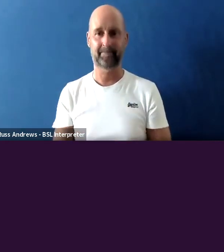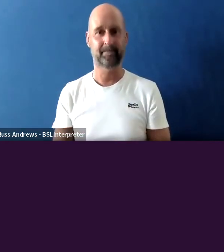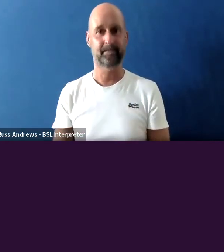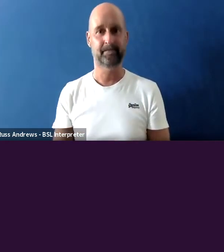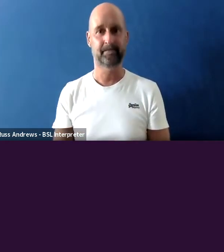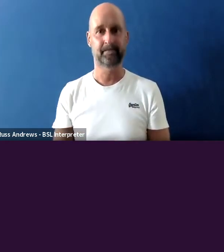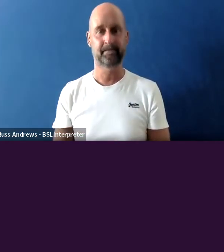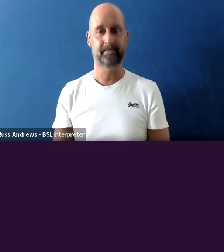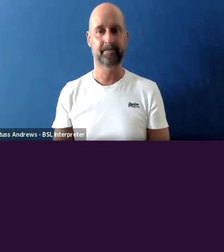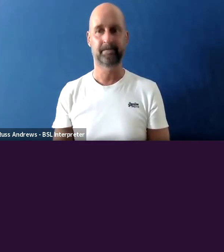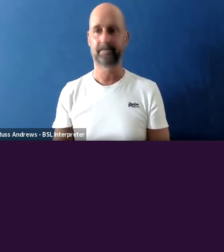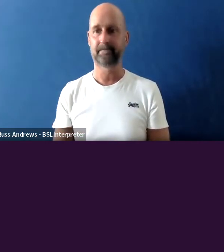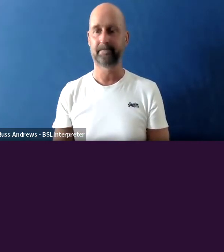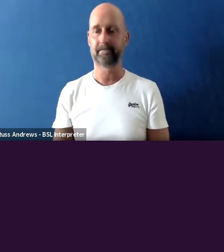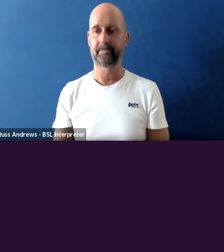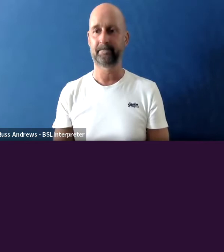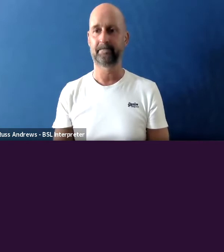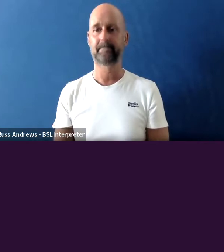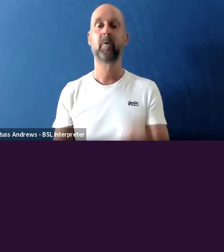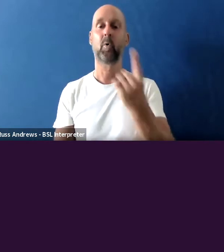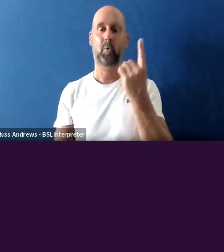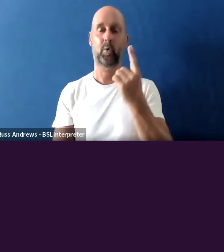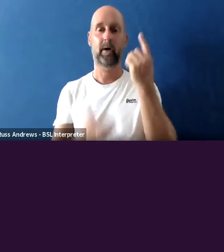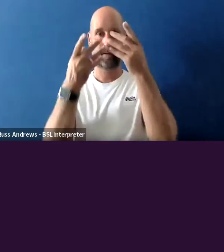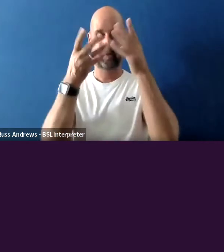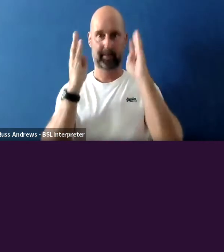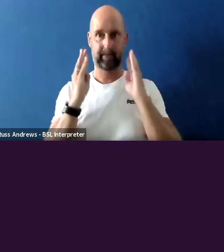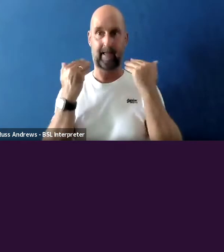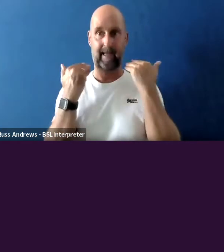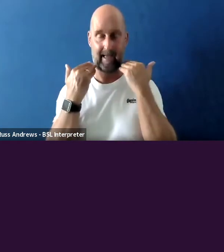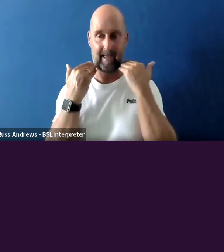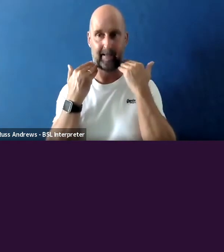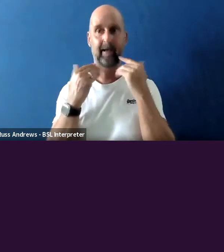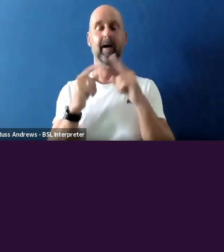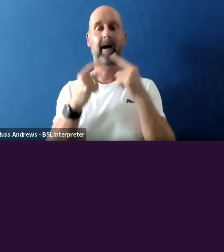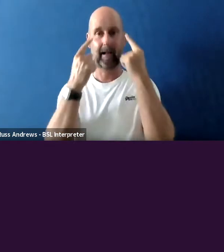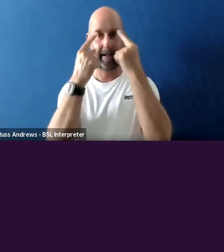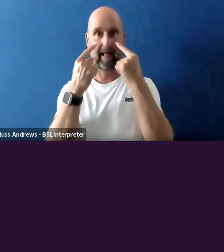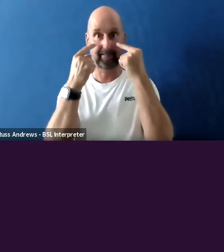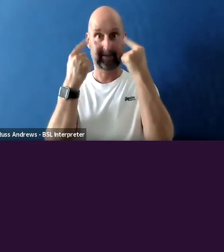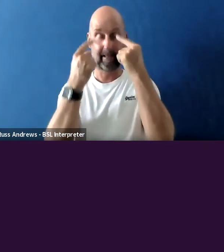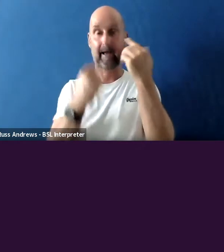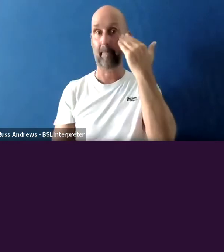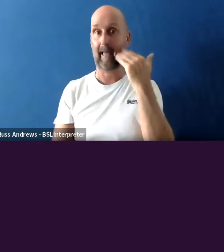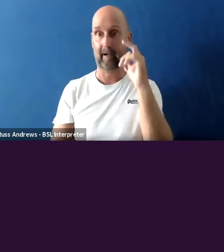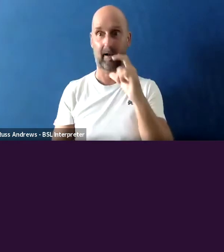got should length mousey coloured hair and I'm wearing black rimmed glasses, a black t-shirt,